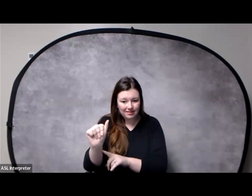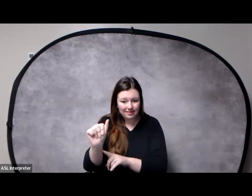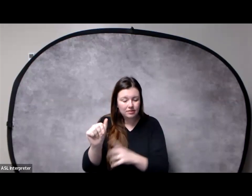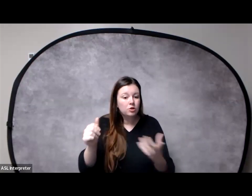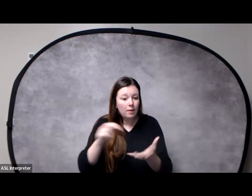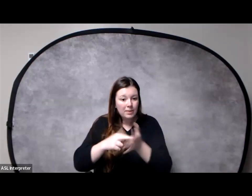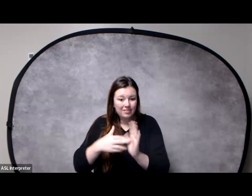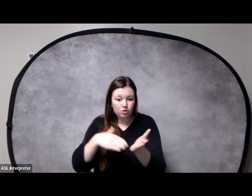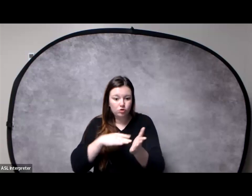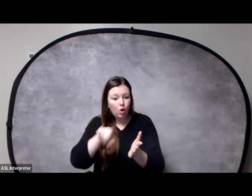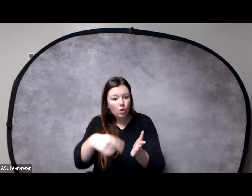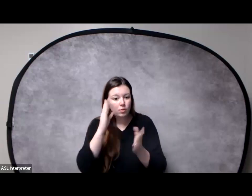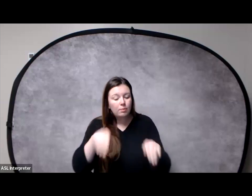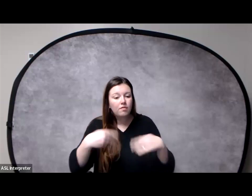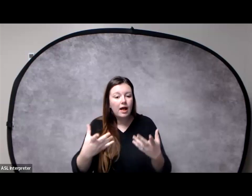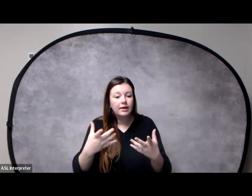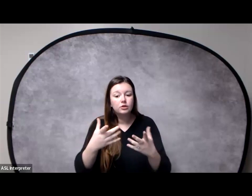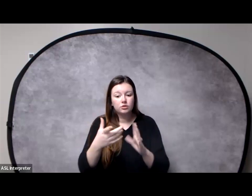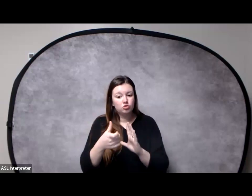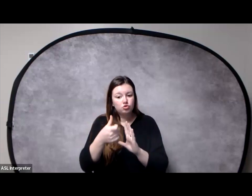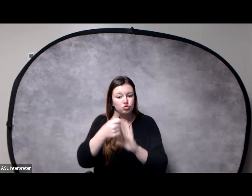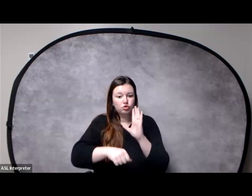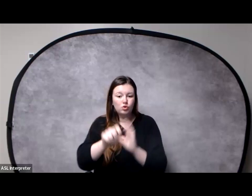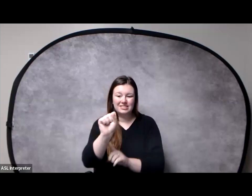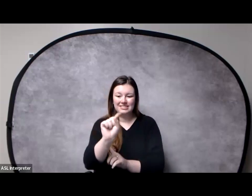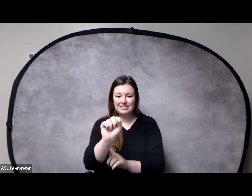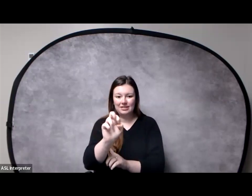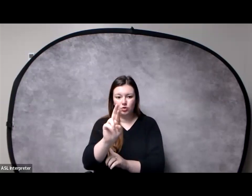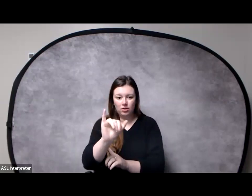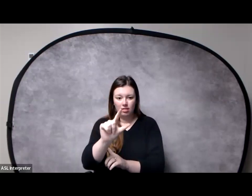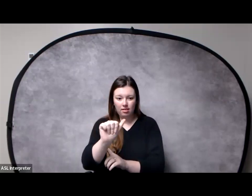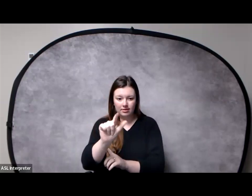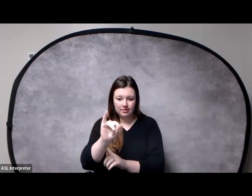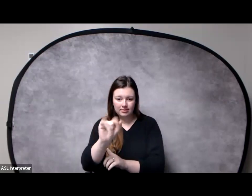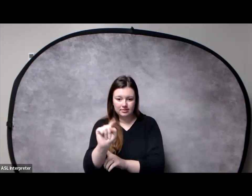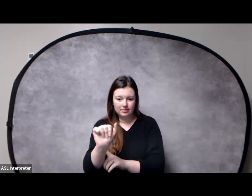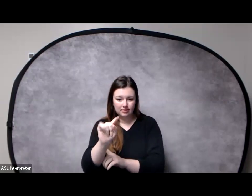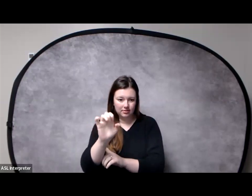prescription for contraception that they would have provided to a person without a disability in that same situation.